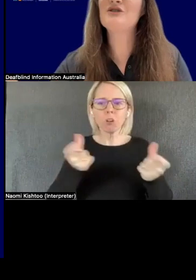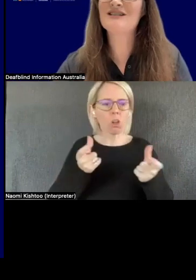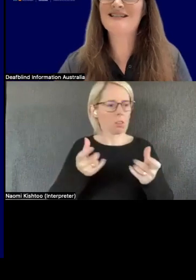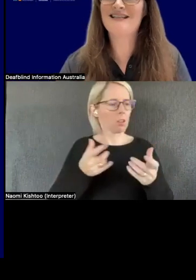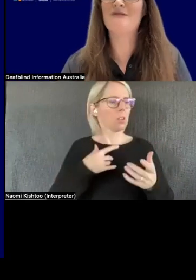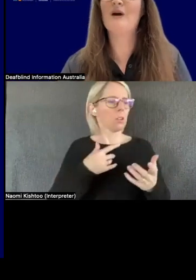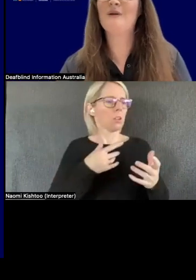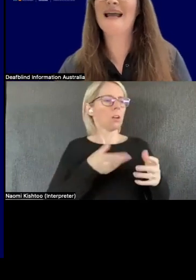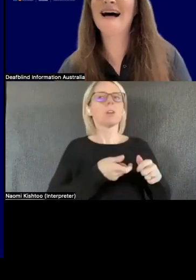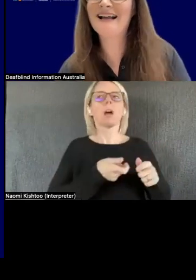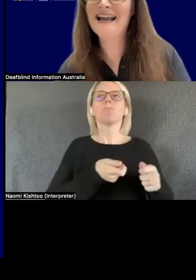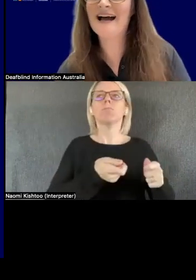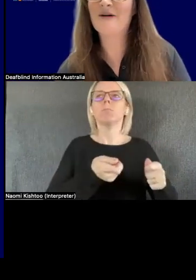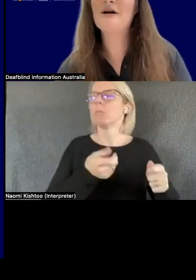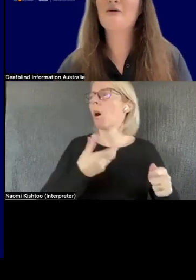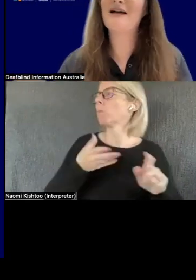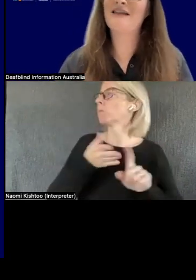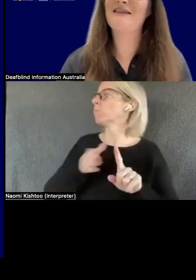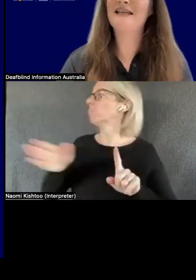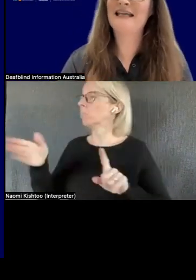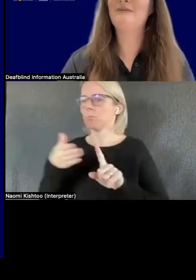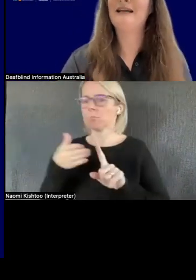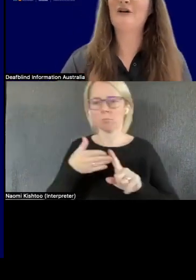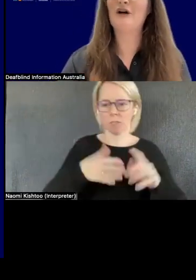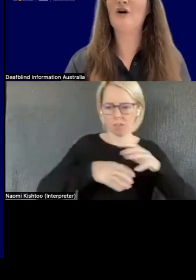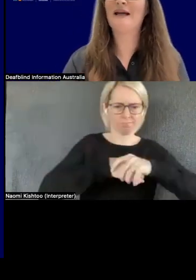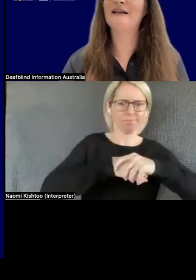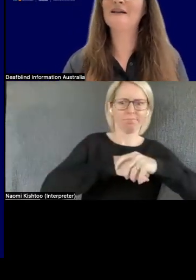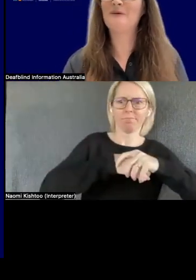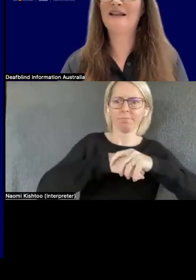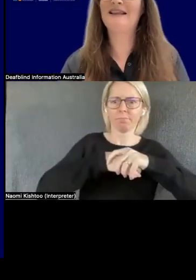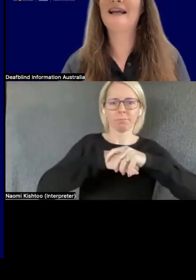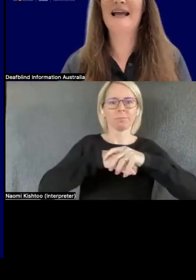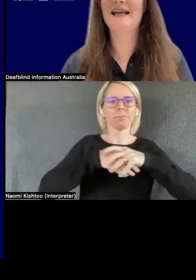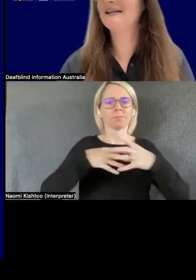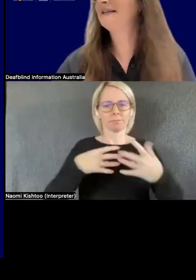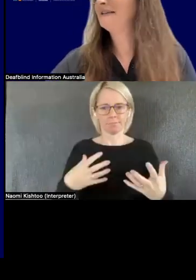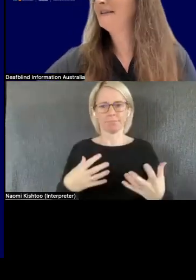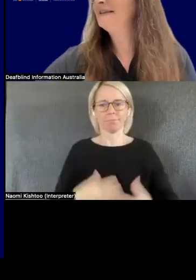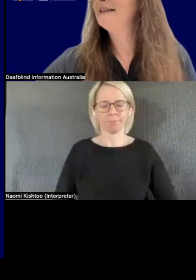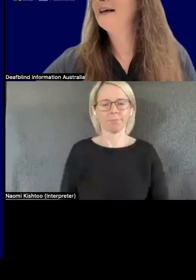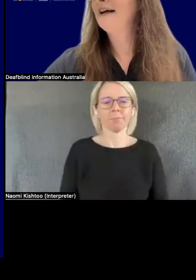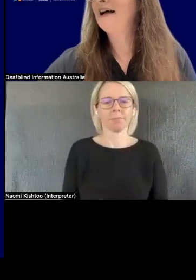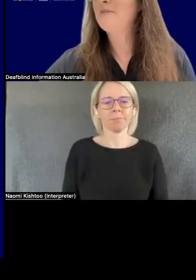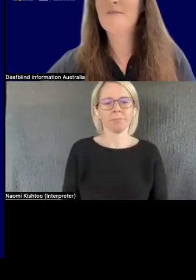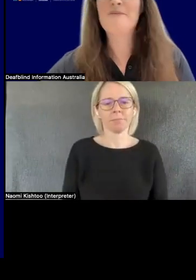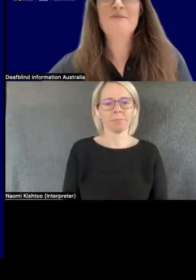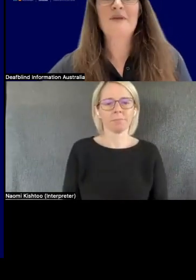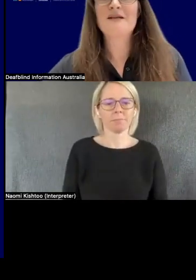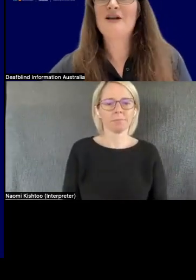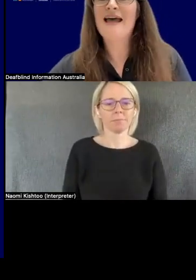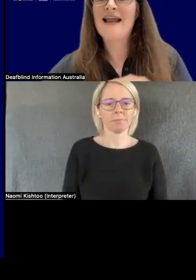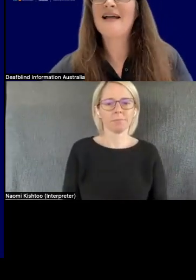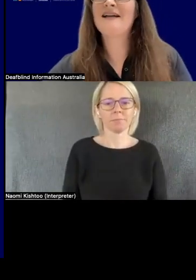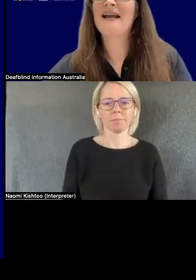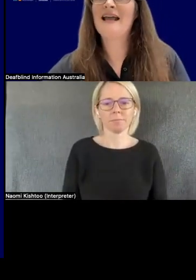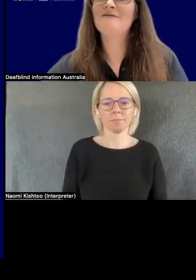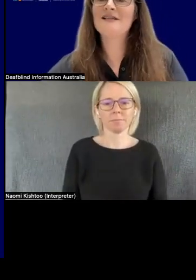interested in where we are now rather than keeping on going with the cane”. So, that hand under hand